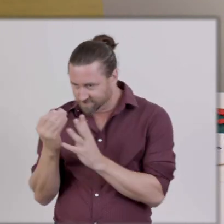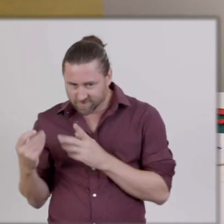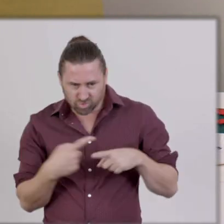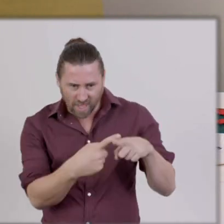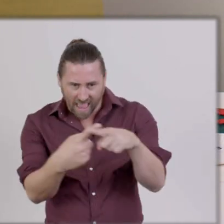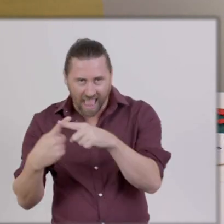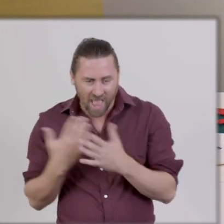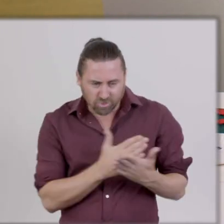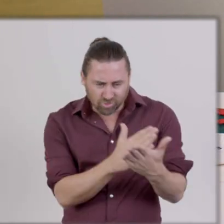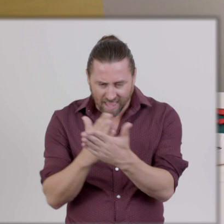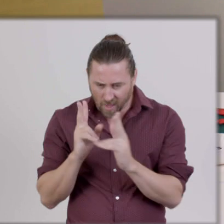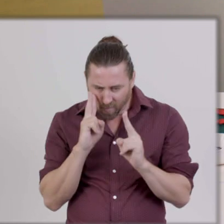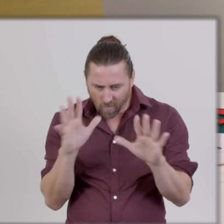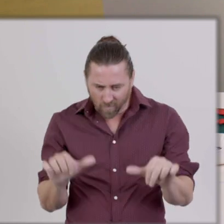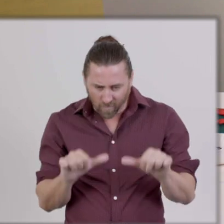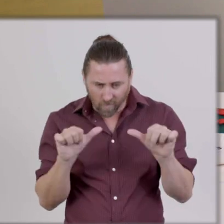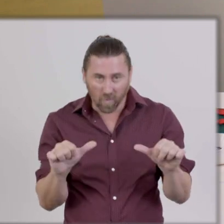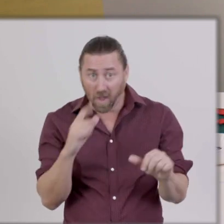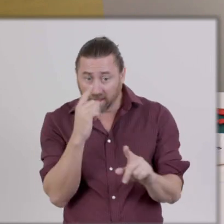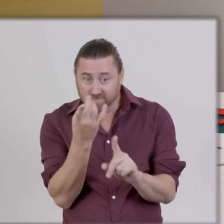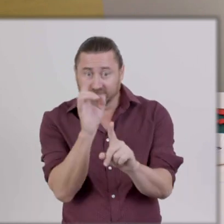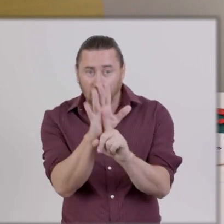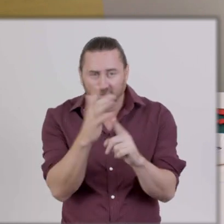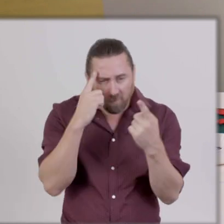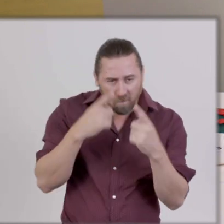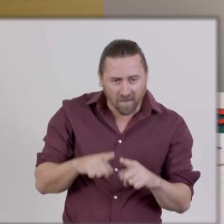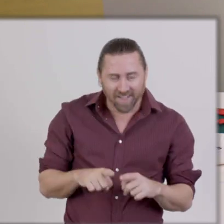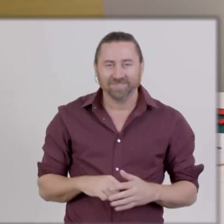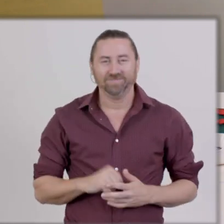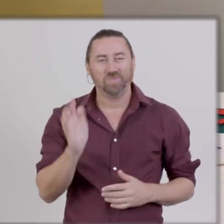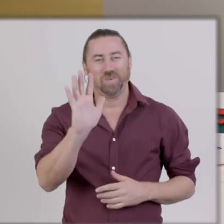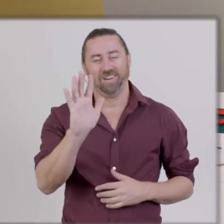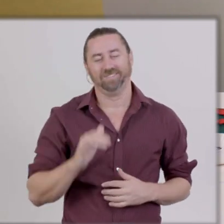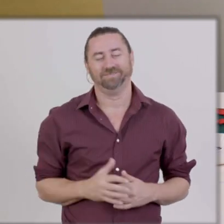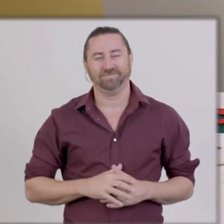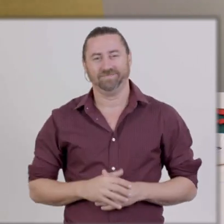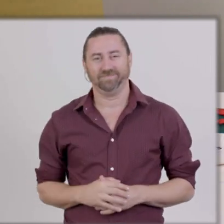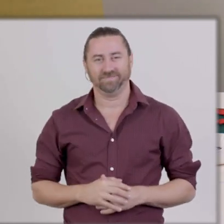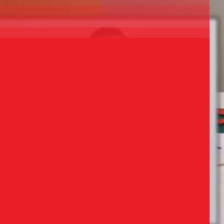Or make your own sharing problems to solve! Bye bye!